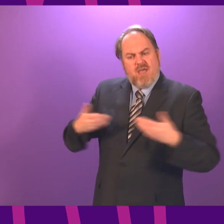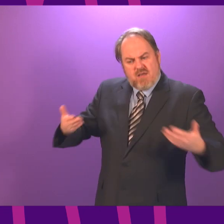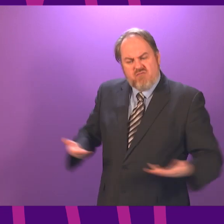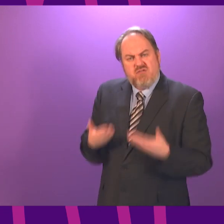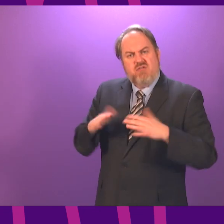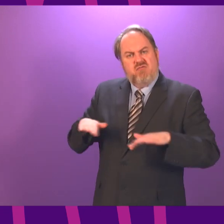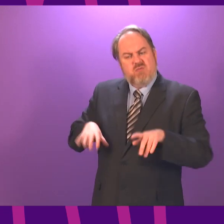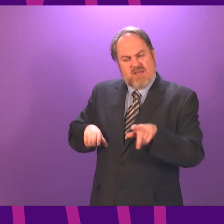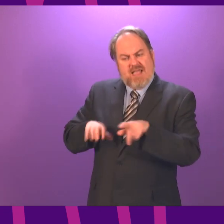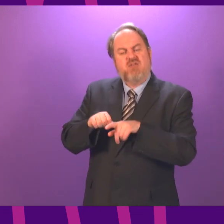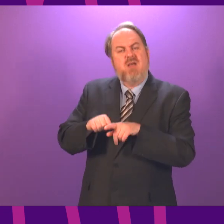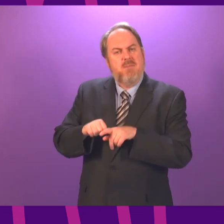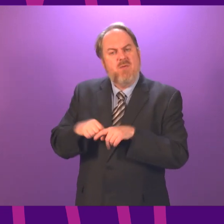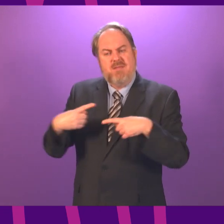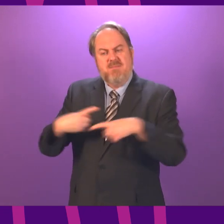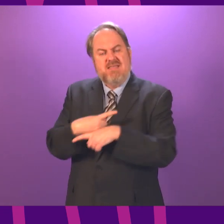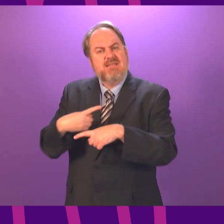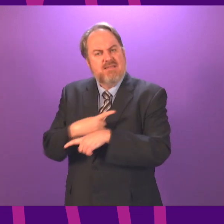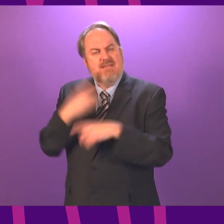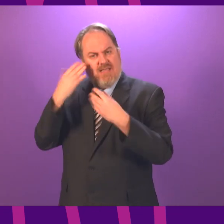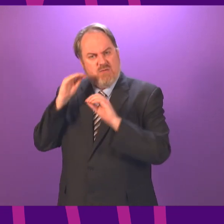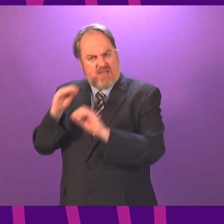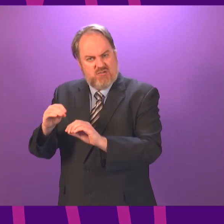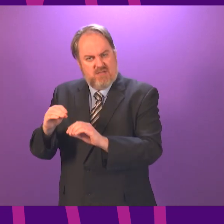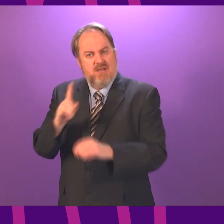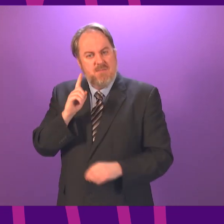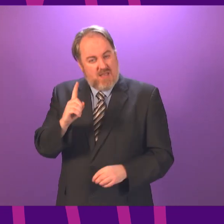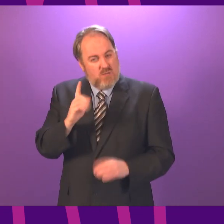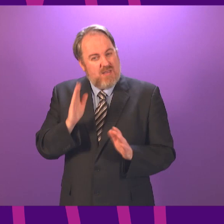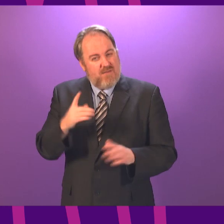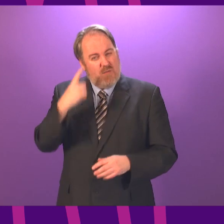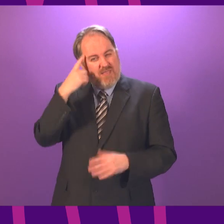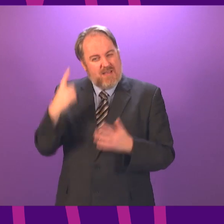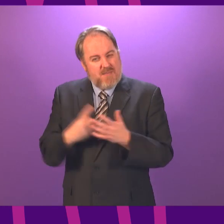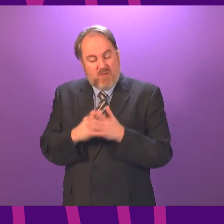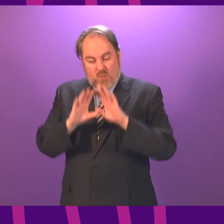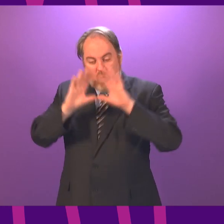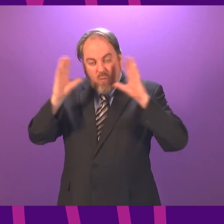and bigger imperative and responsibility is to consider holistically how we will, as we